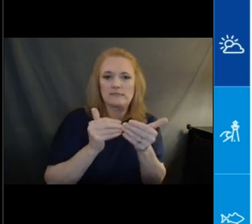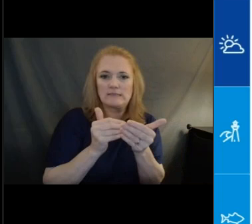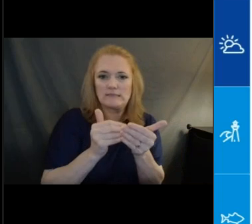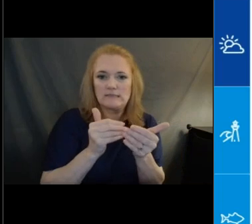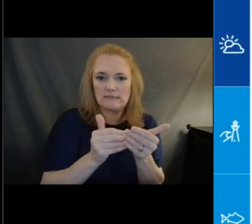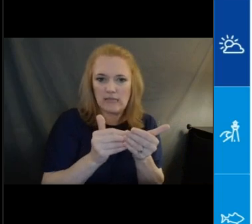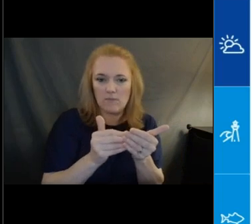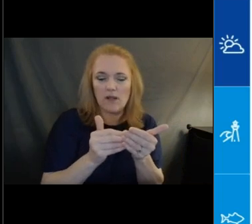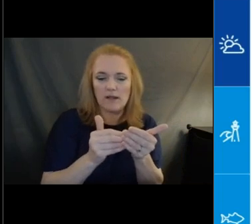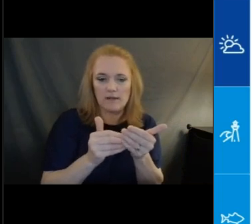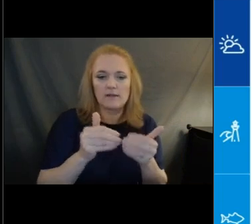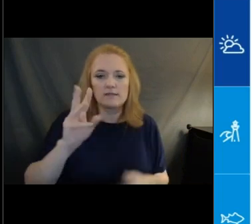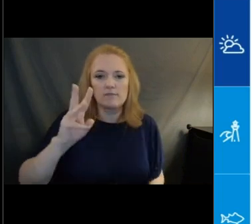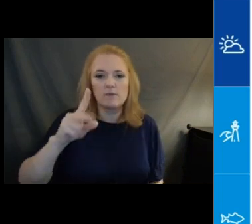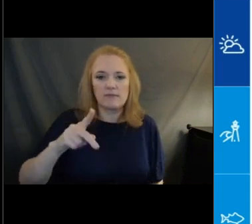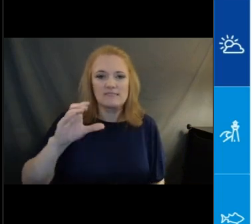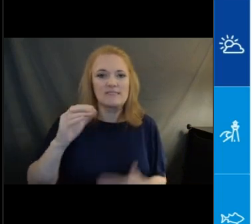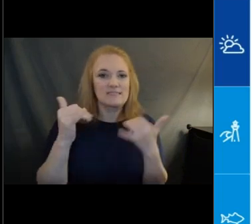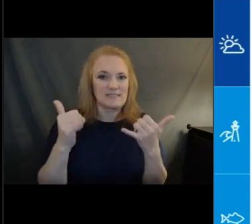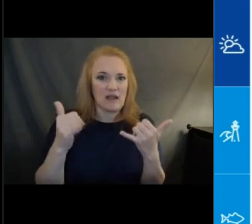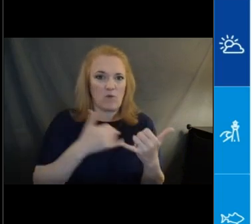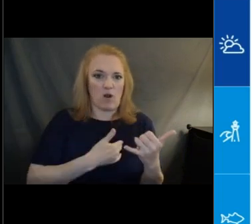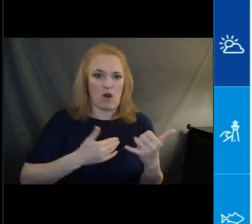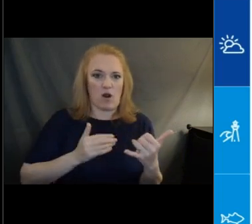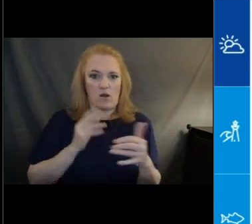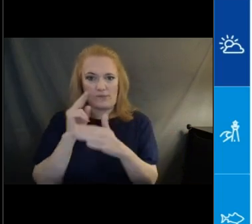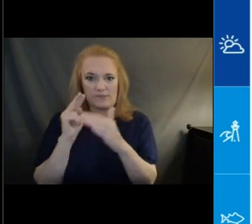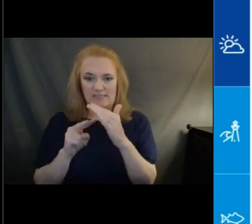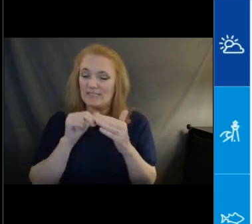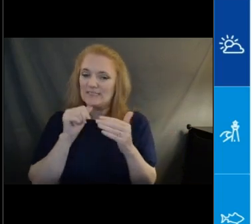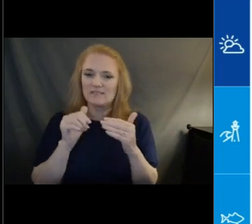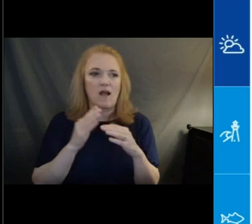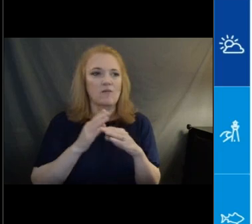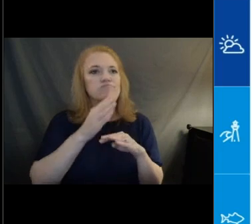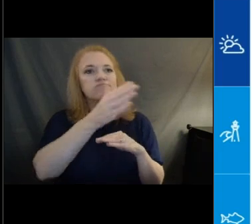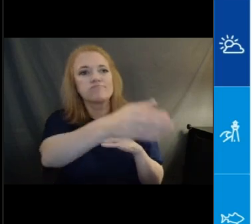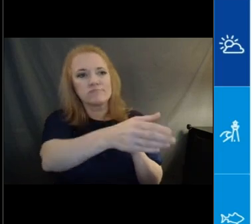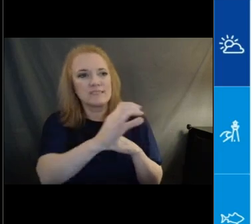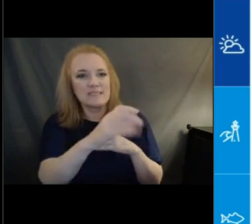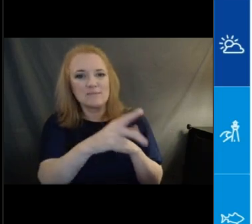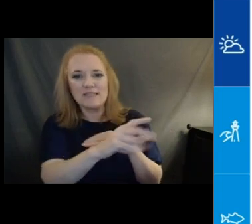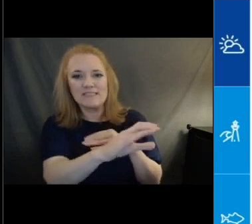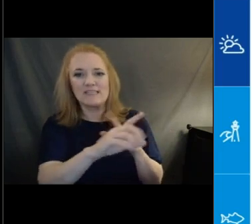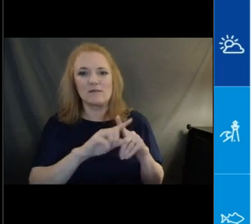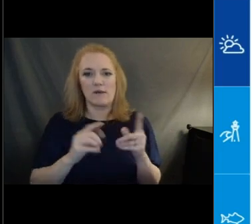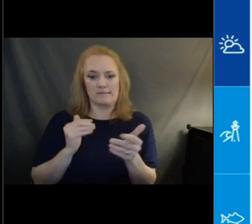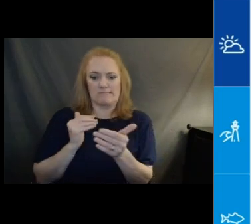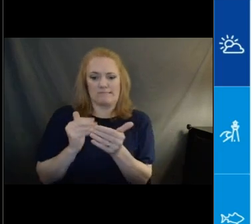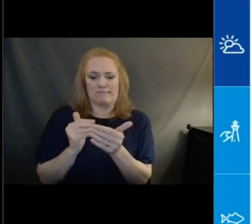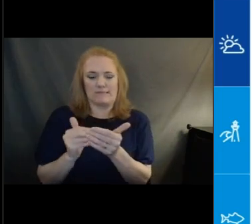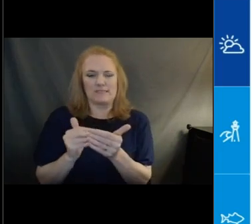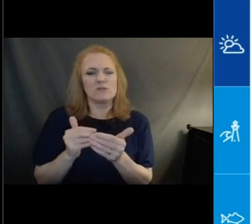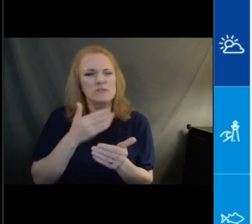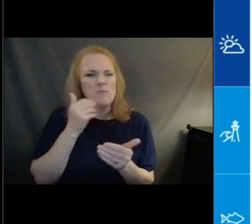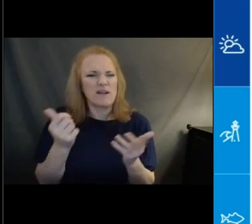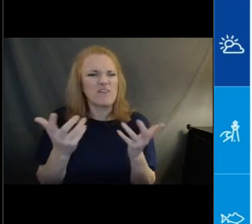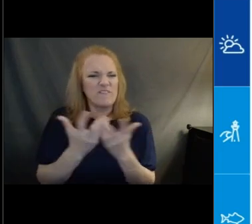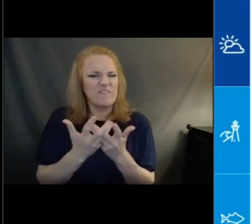to what WPC is forecasting, it's not out so far as the CPC and so it was a better fit here at WPC for